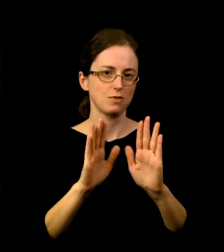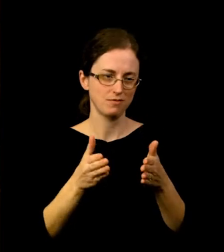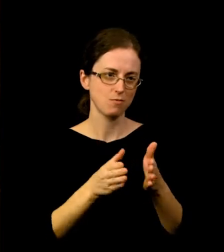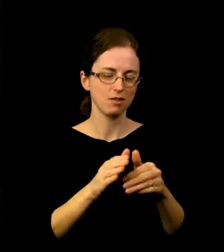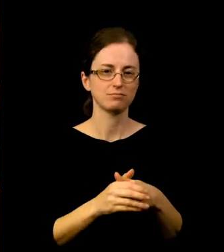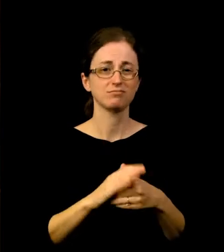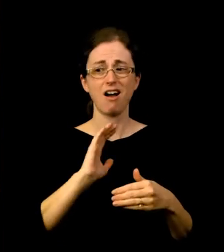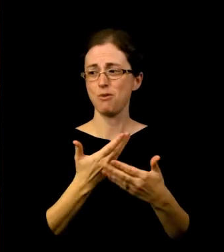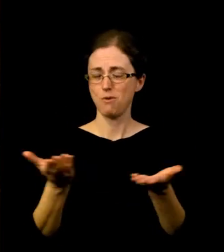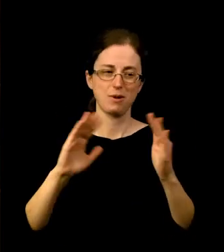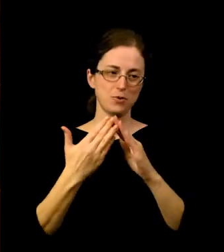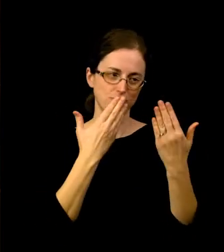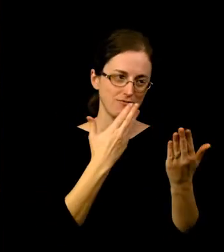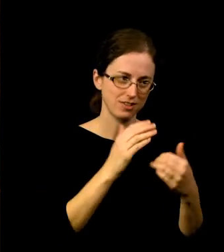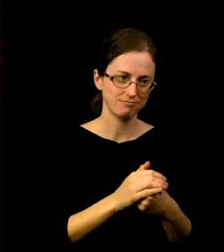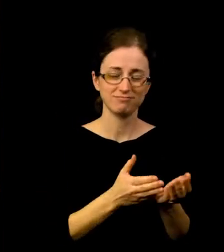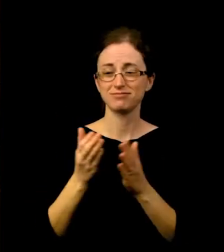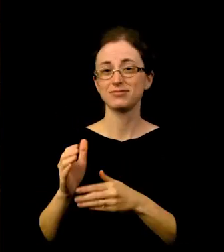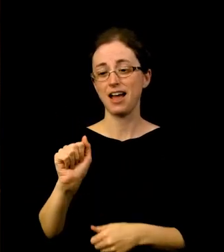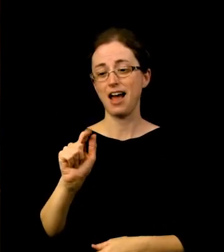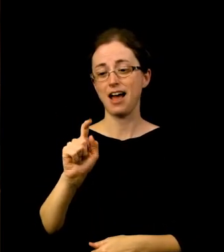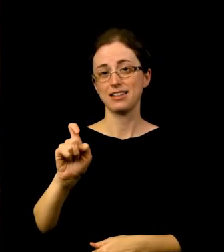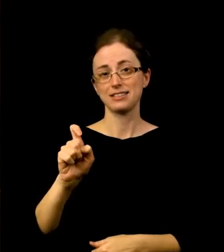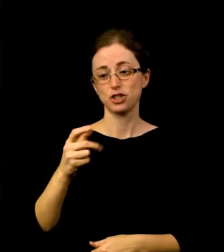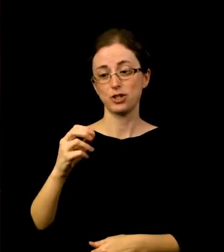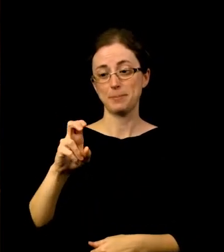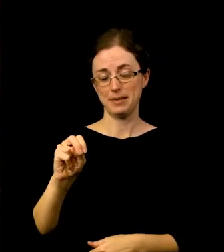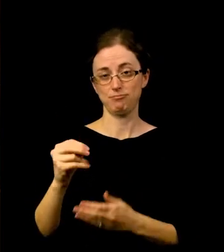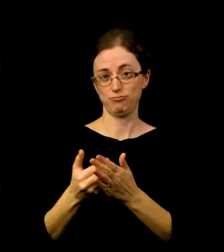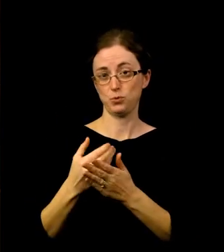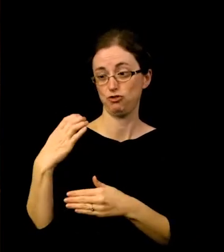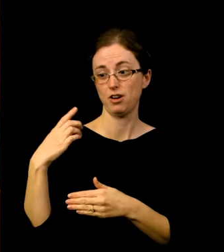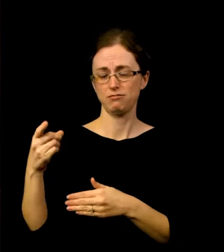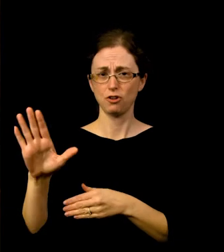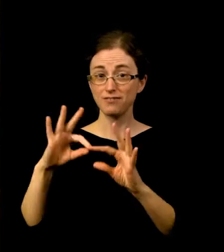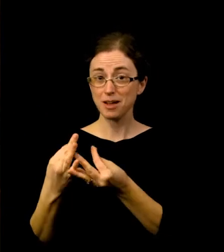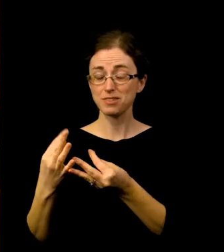Incoming Chair Alix Goodman and her family have been integral to the Museum's success and growth for more than 50 years.